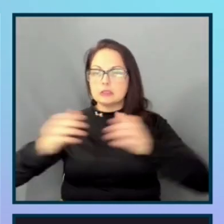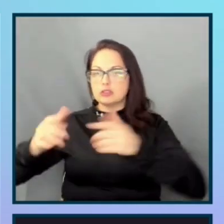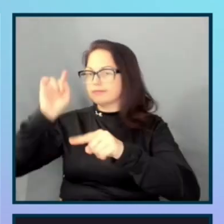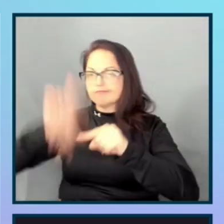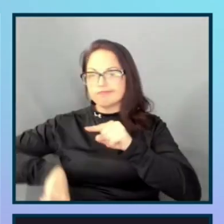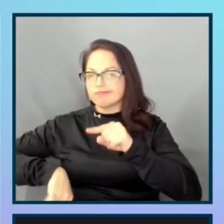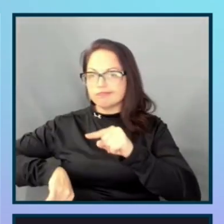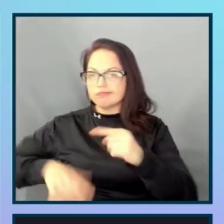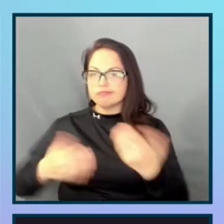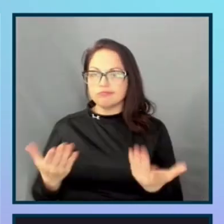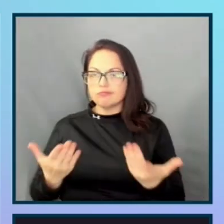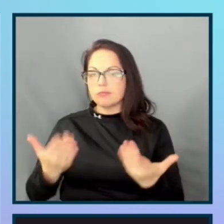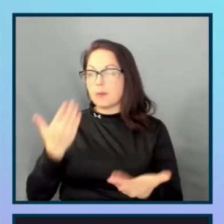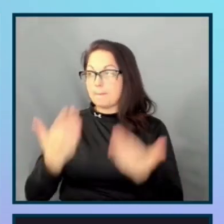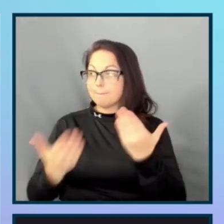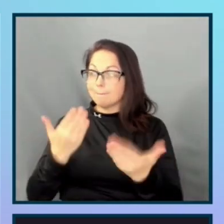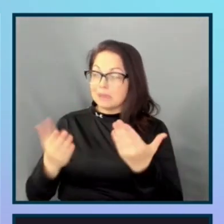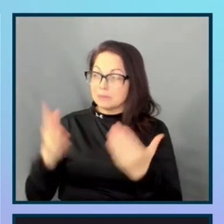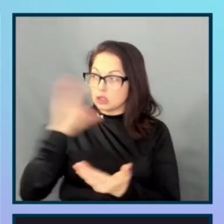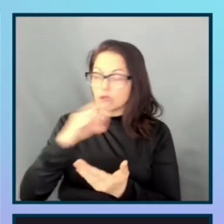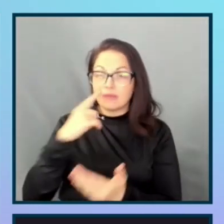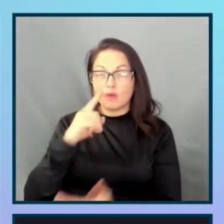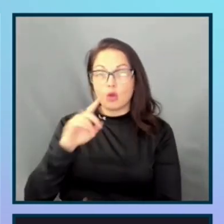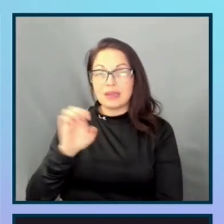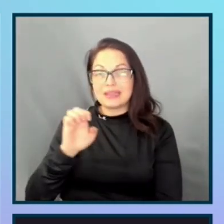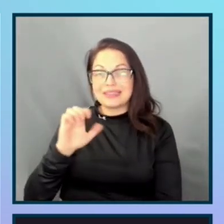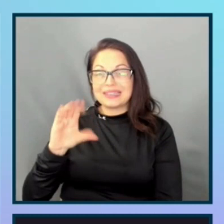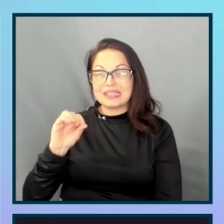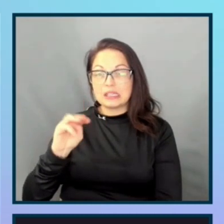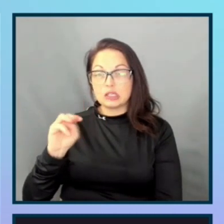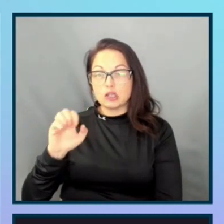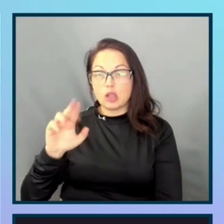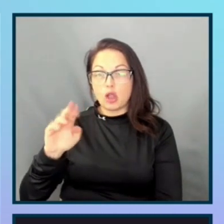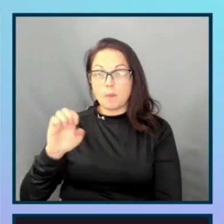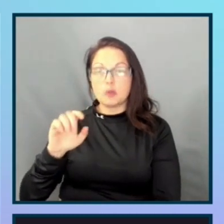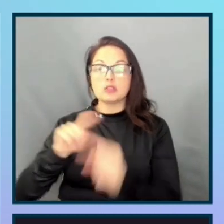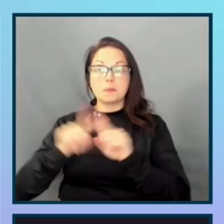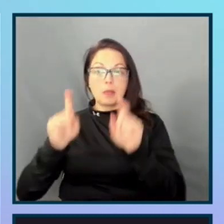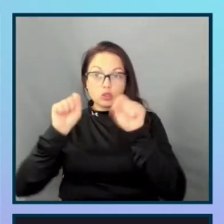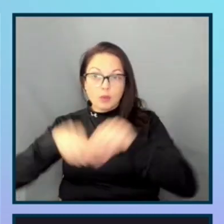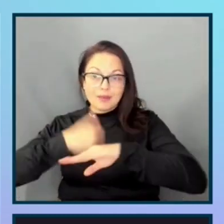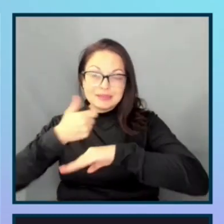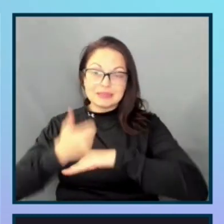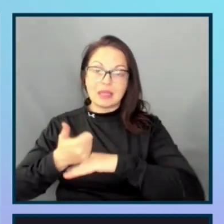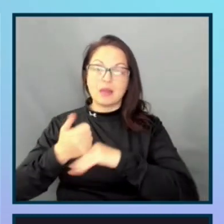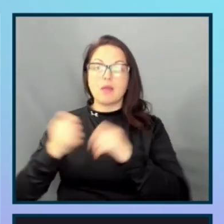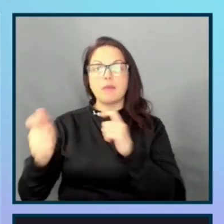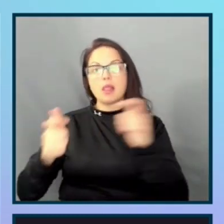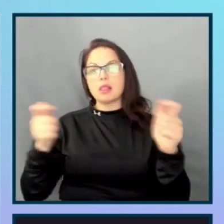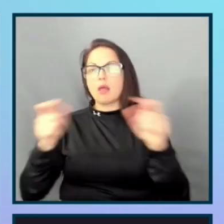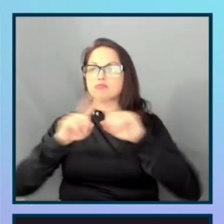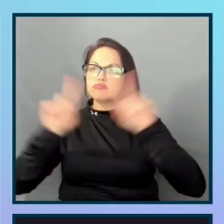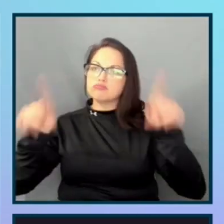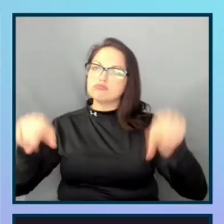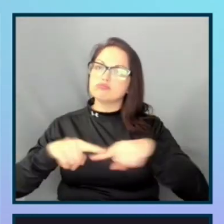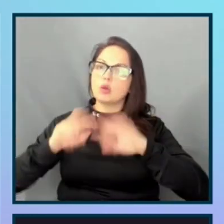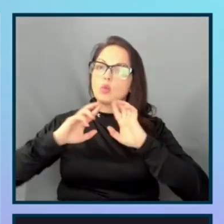whilst it is possible to commission a large scale report, although people unlikely to do it because of budget constraints,